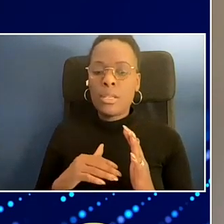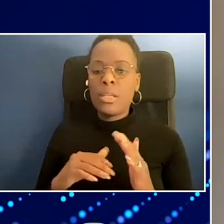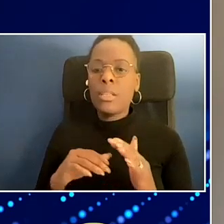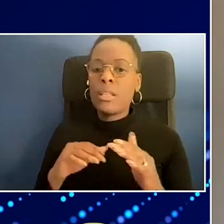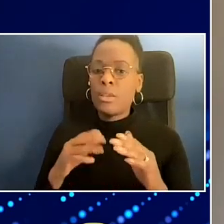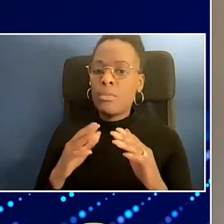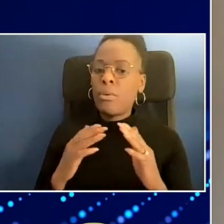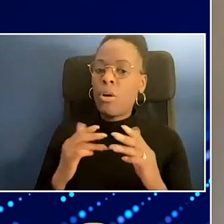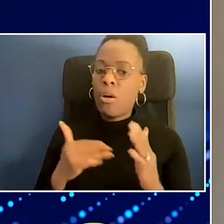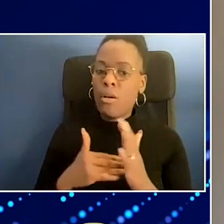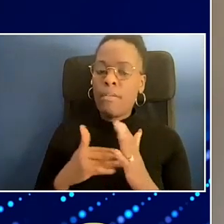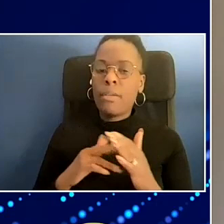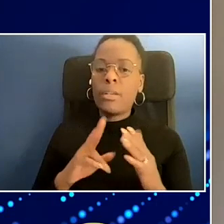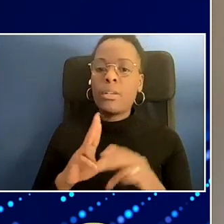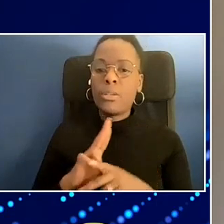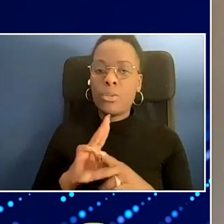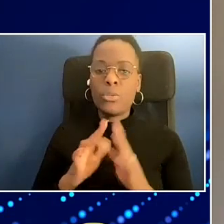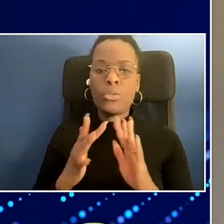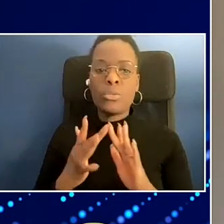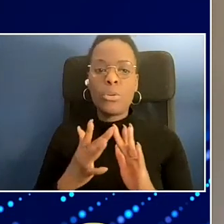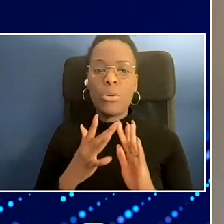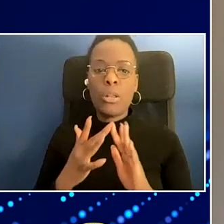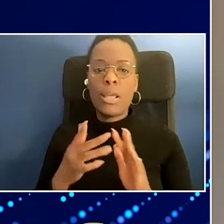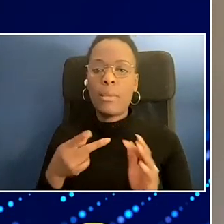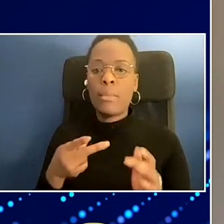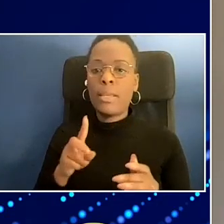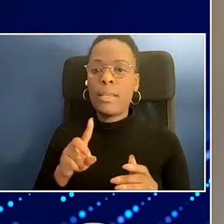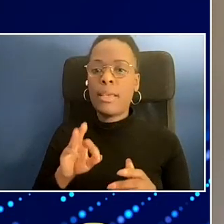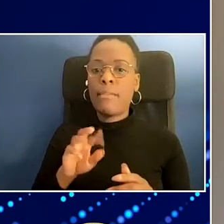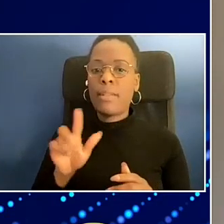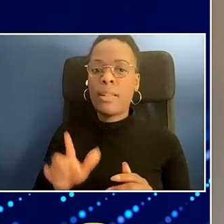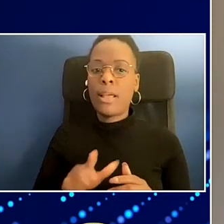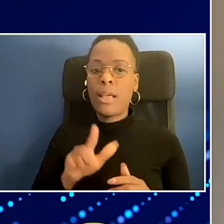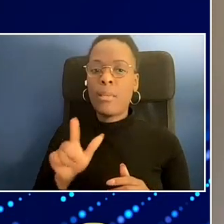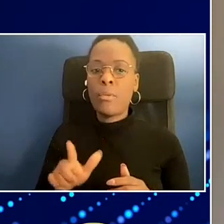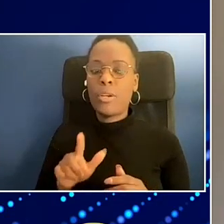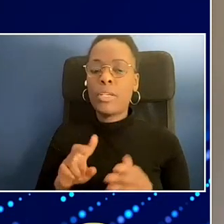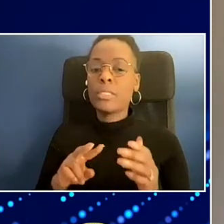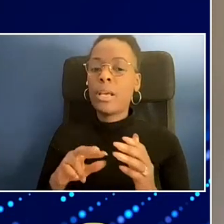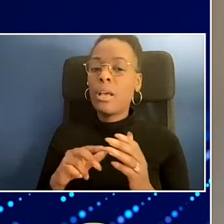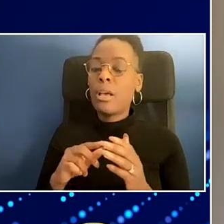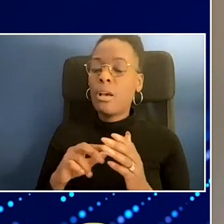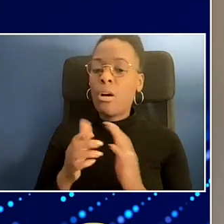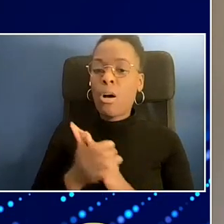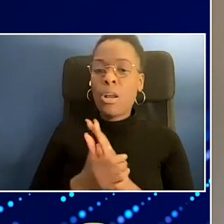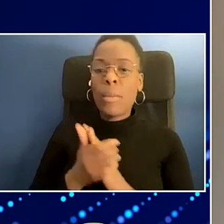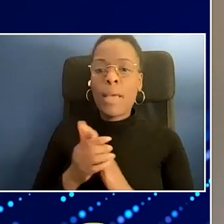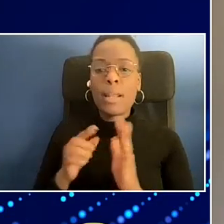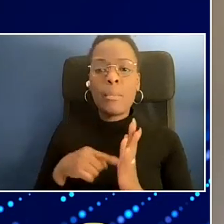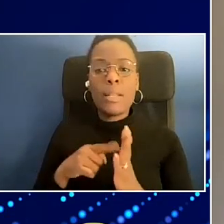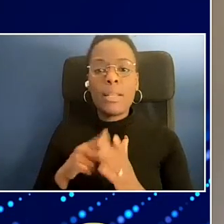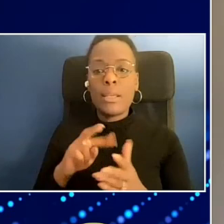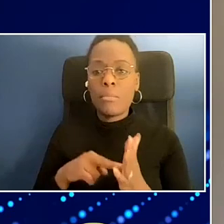Inclusive access automatically bills them and removes the chance to find alternative, cheaper access to their course materials unless they opt out by a